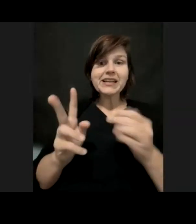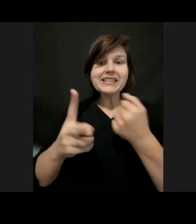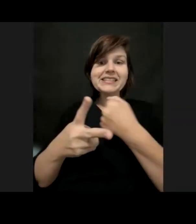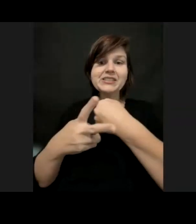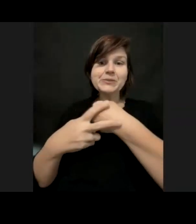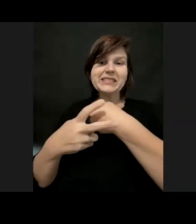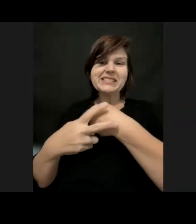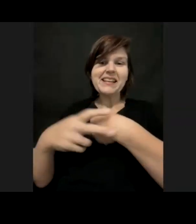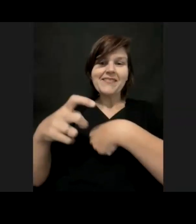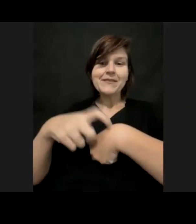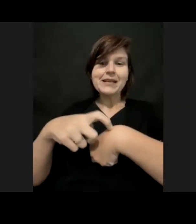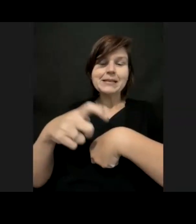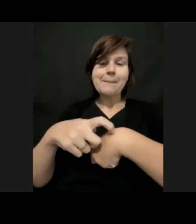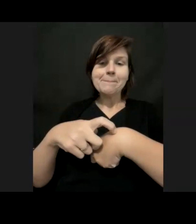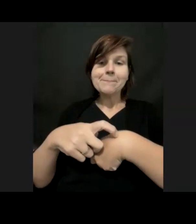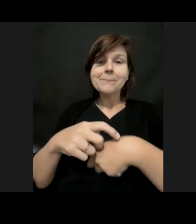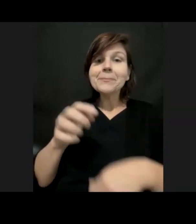We’ve got a little nose, brown pompom.